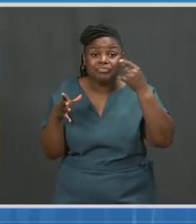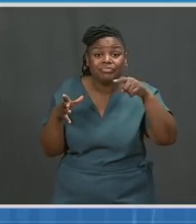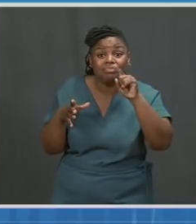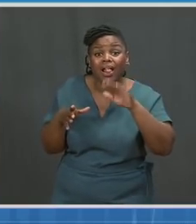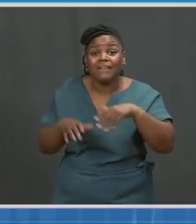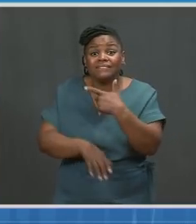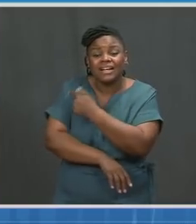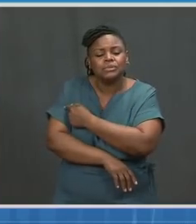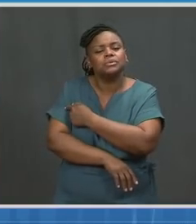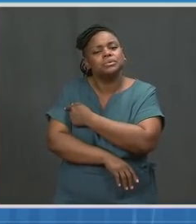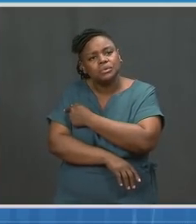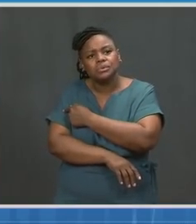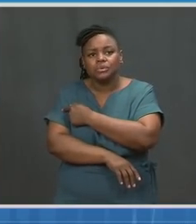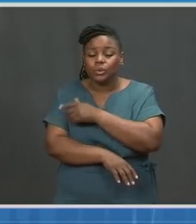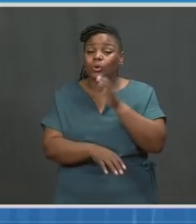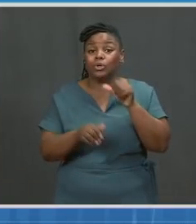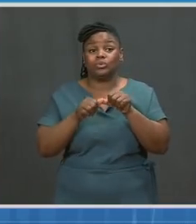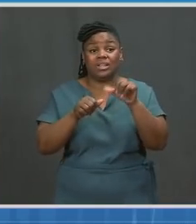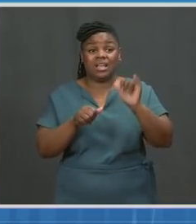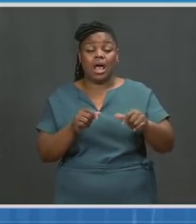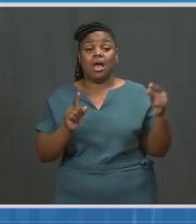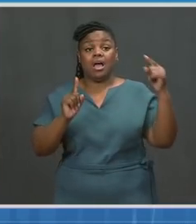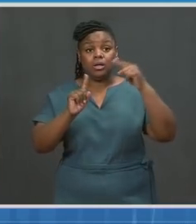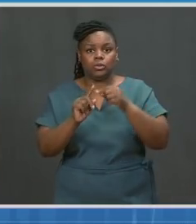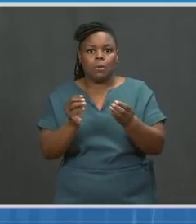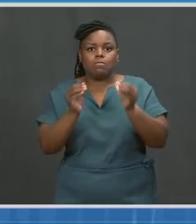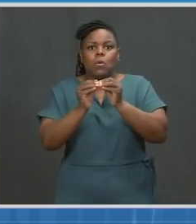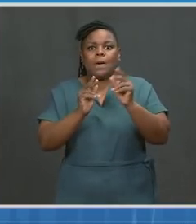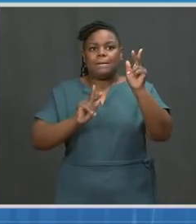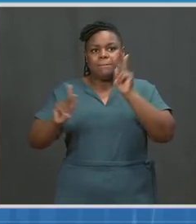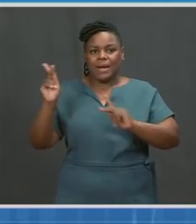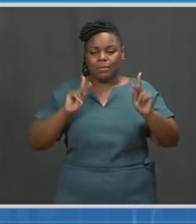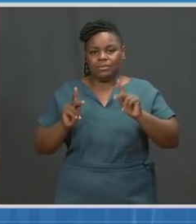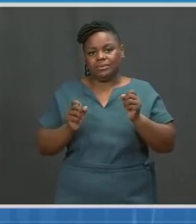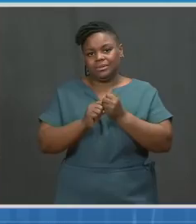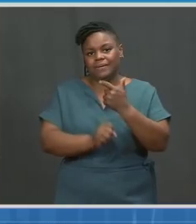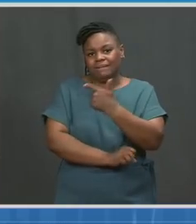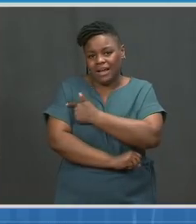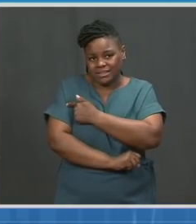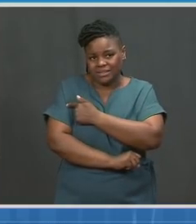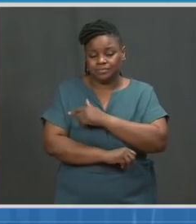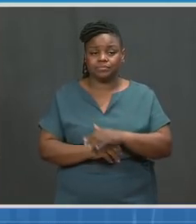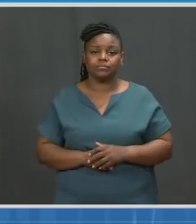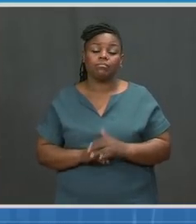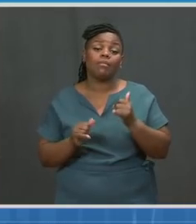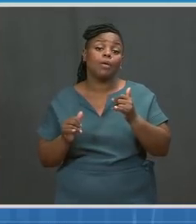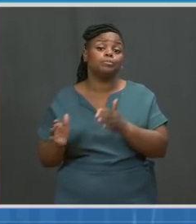until widespread vaccination is achieved. Now, let's talk about what you can do indoors.